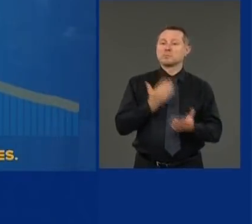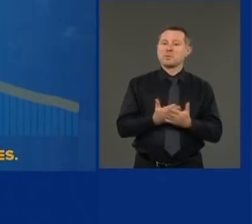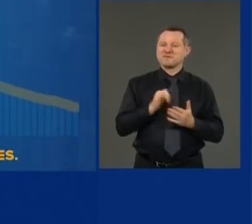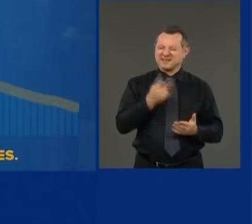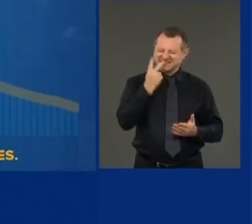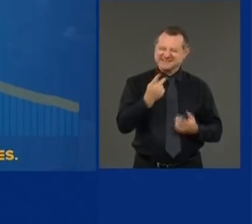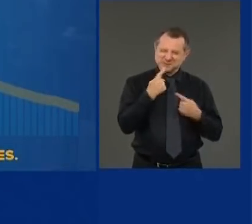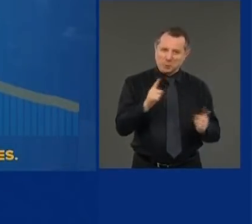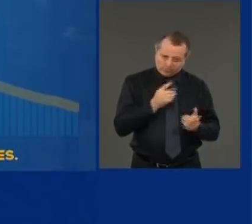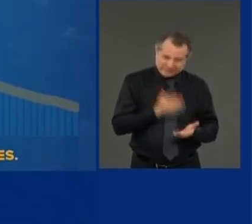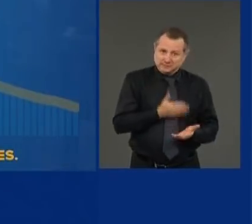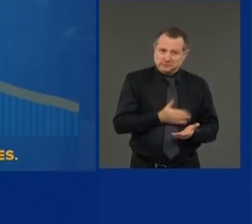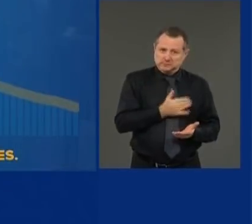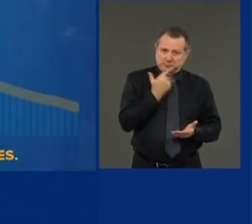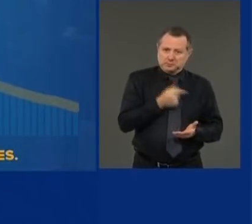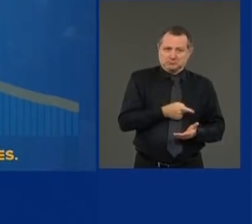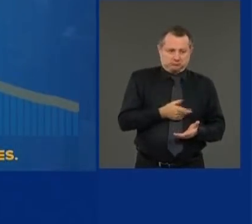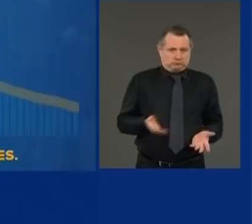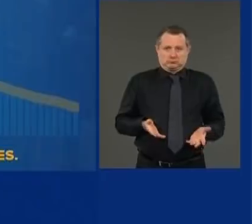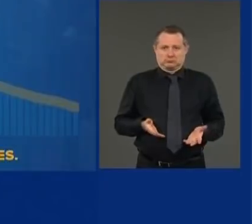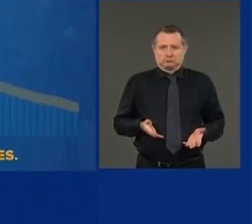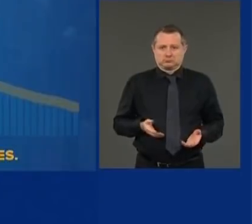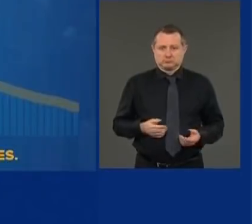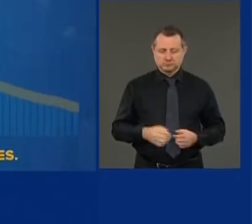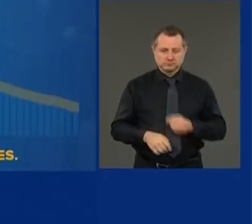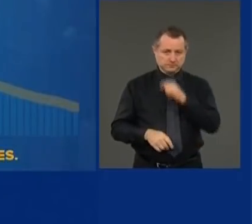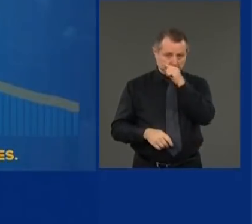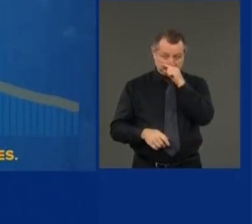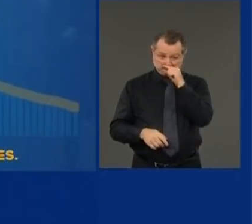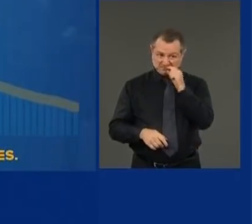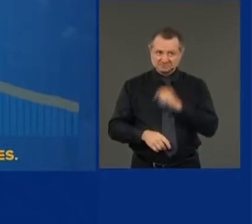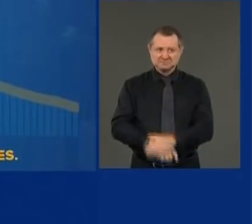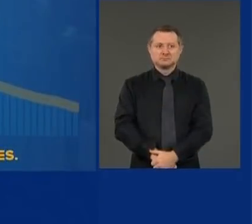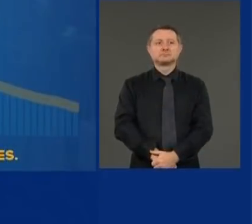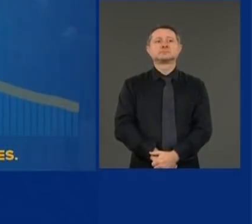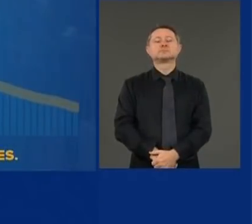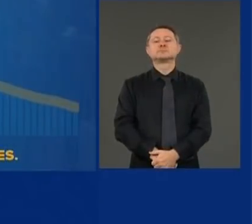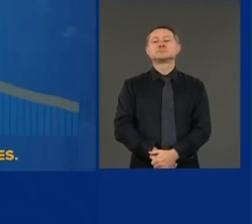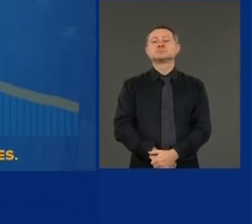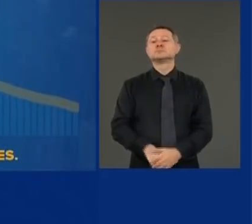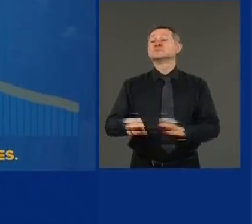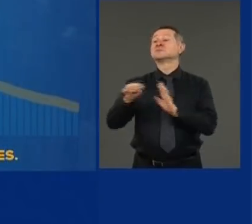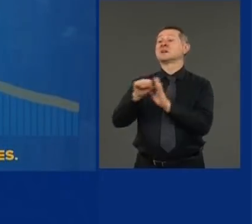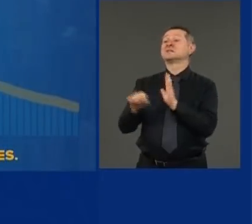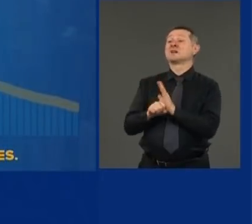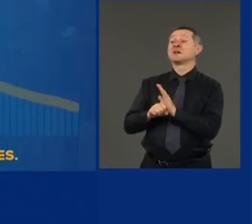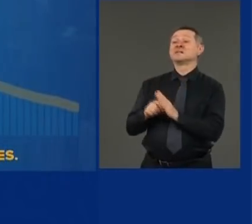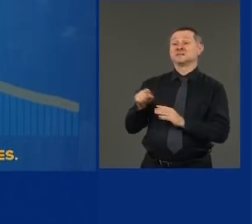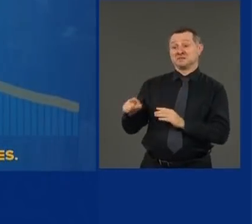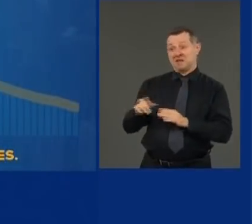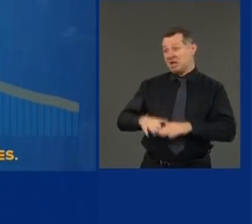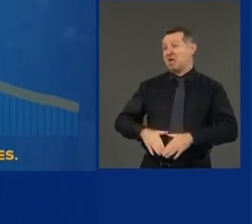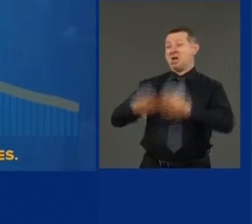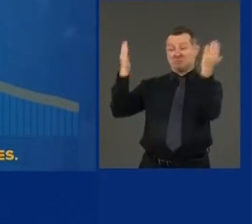THAN REOPENING AND CLOSING. THAT IS NOT JUST A PREMISE, IT'S BEEN PROVEN BY THE PAST